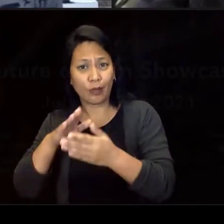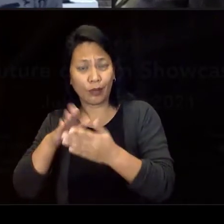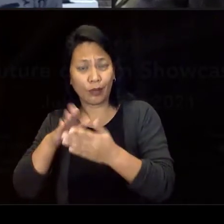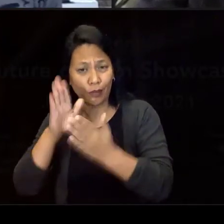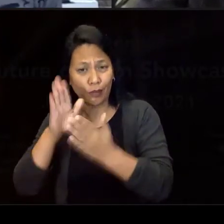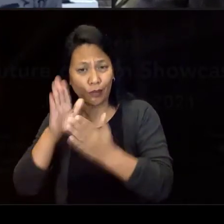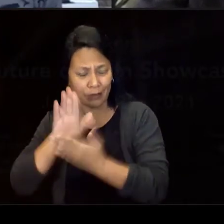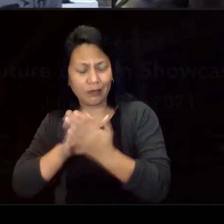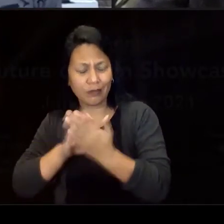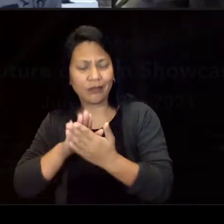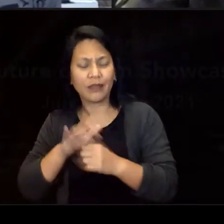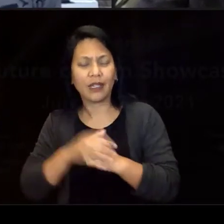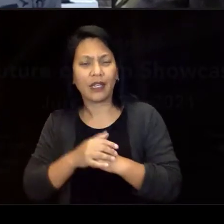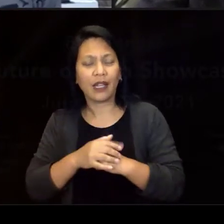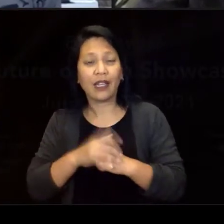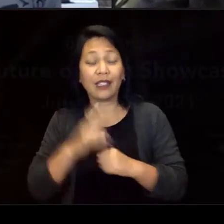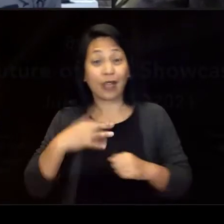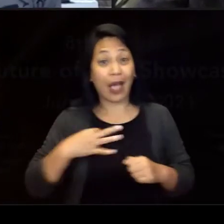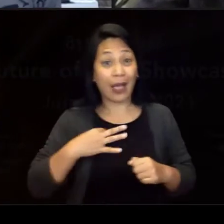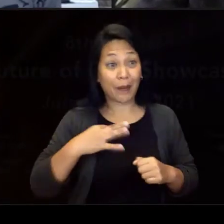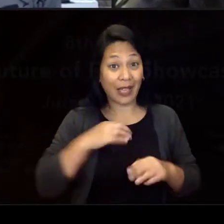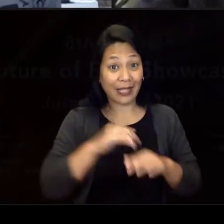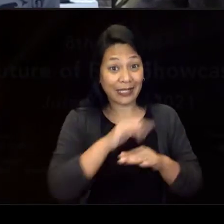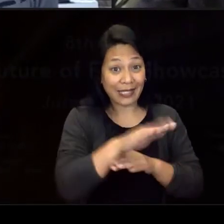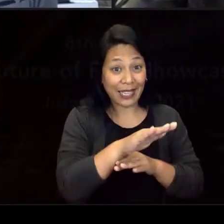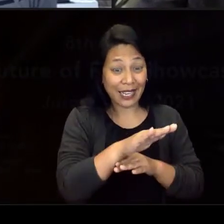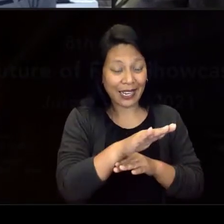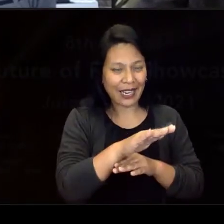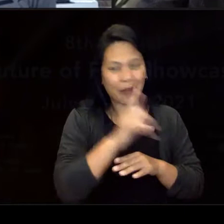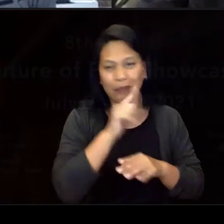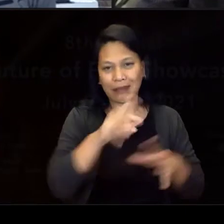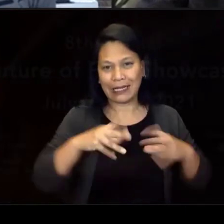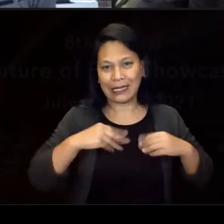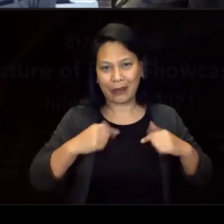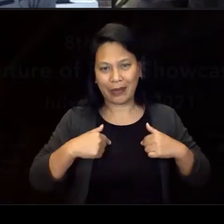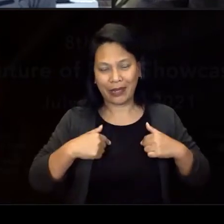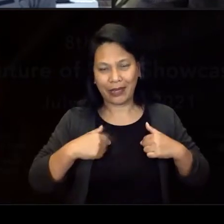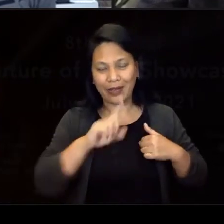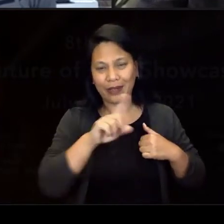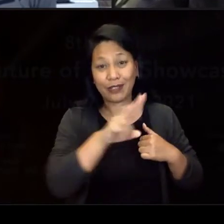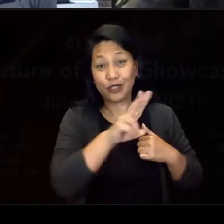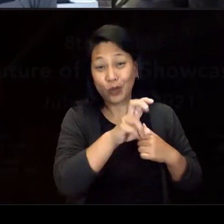I made it on the waiting list, but out of 200 people, they accepted 10. So it's really hard.